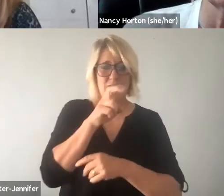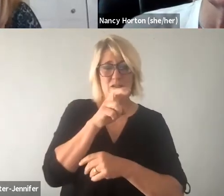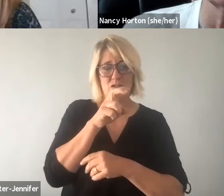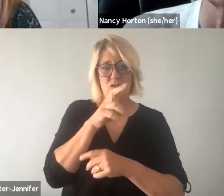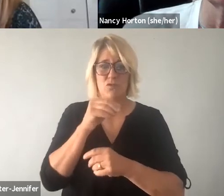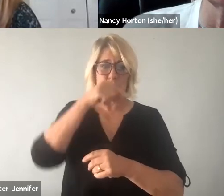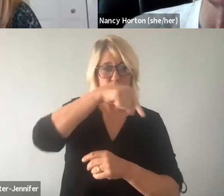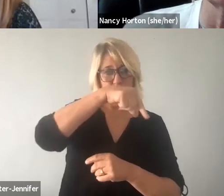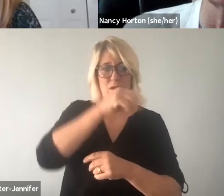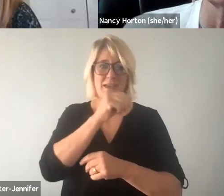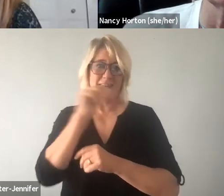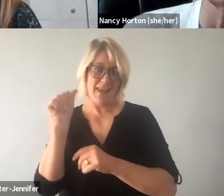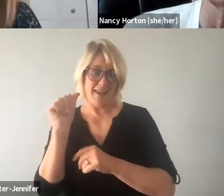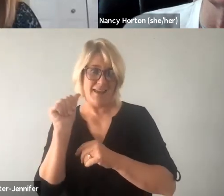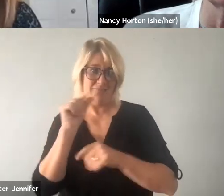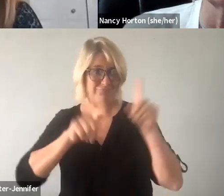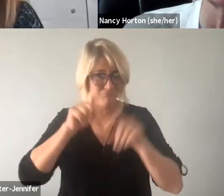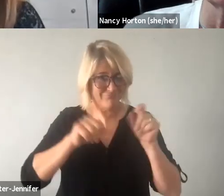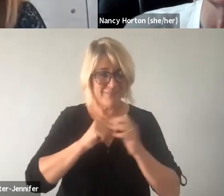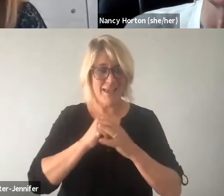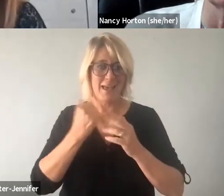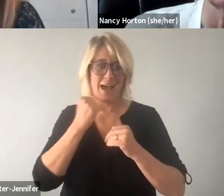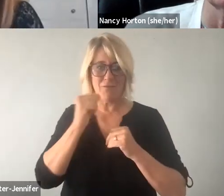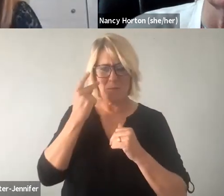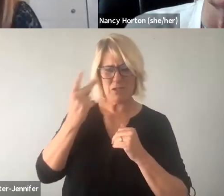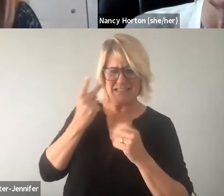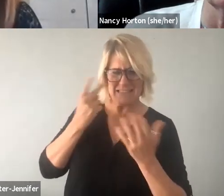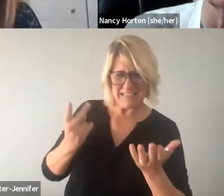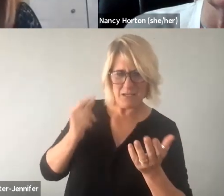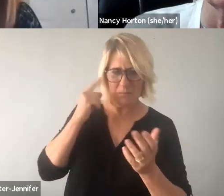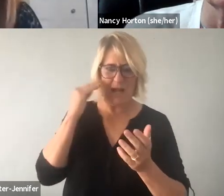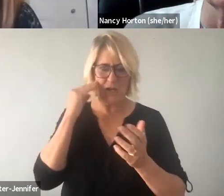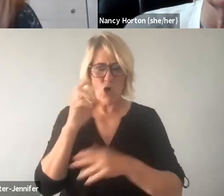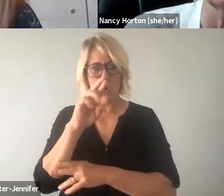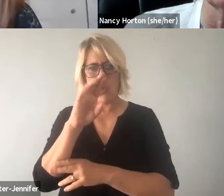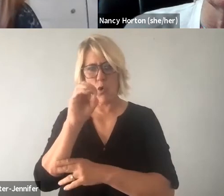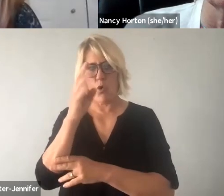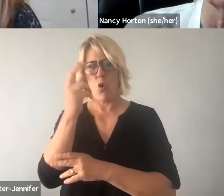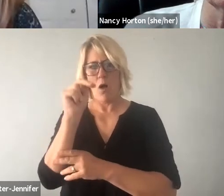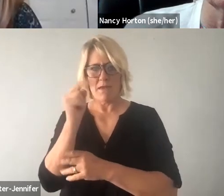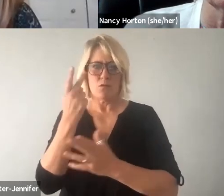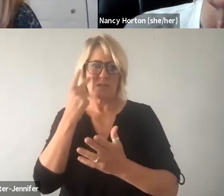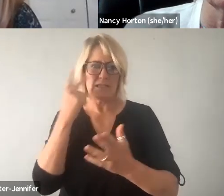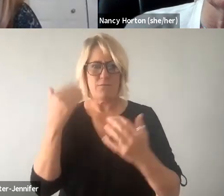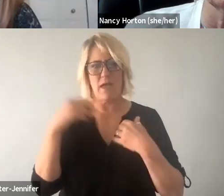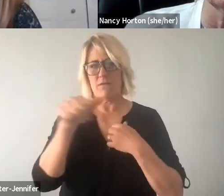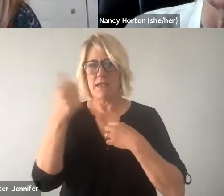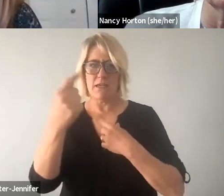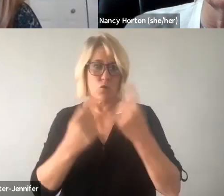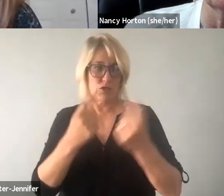Okay, we're getting to our last two slides here before we transition to some Q and A and I'm not sure -- I